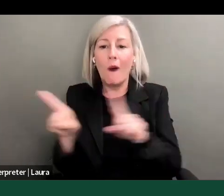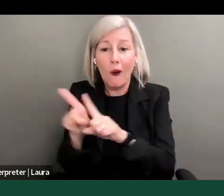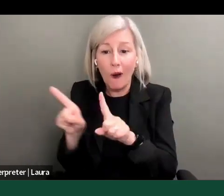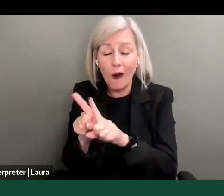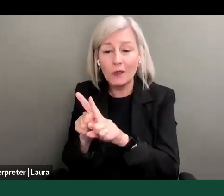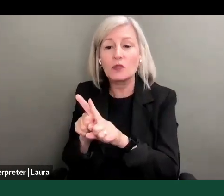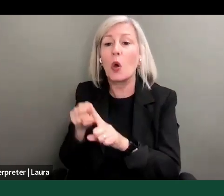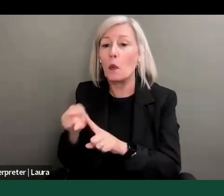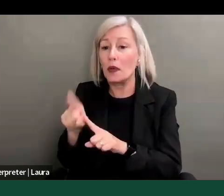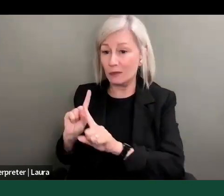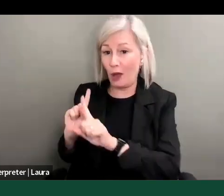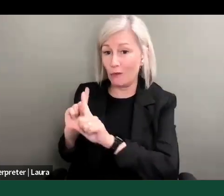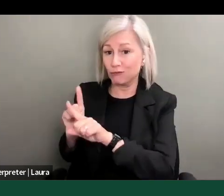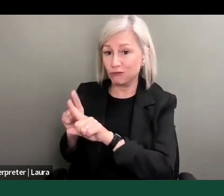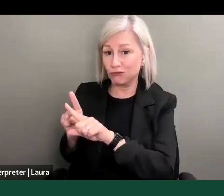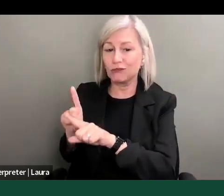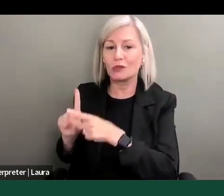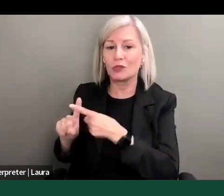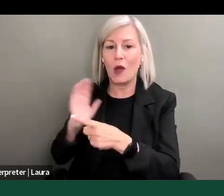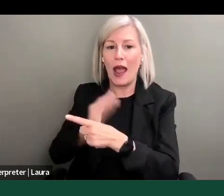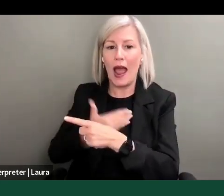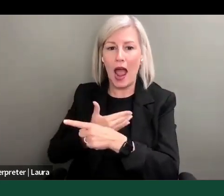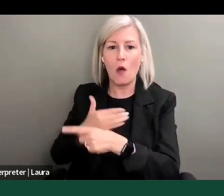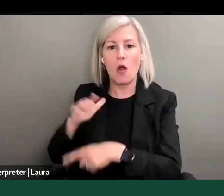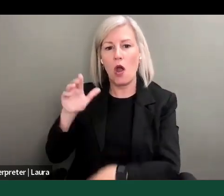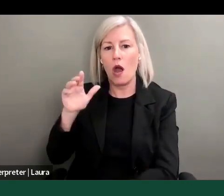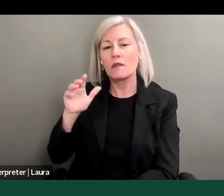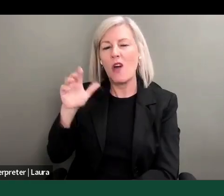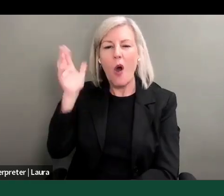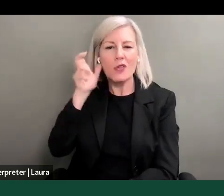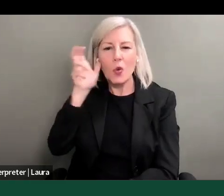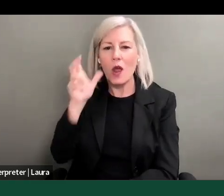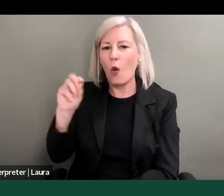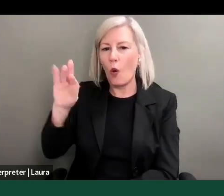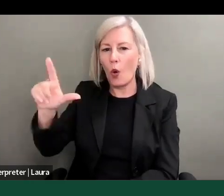coming to our Debbie school auditory oral program as our educational audiologist.